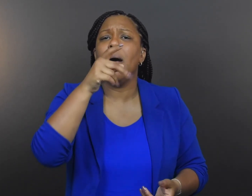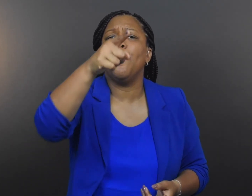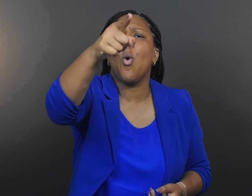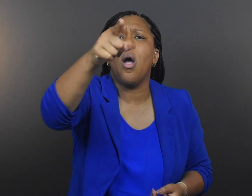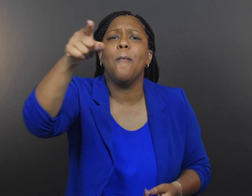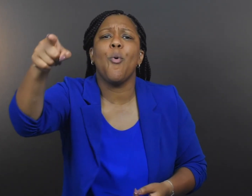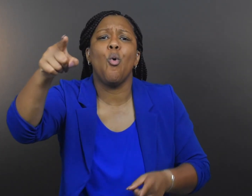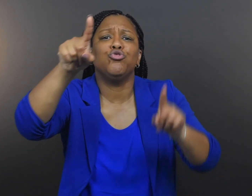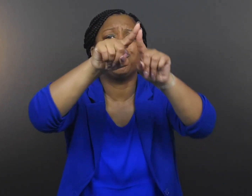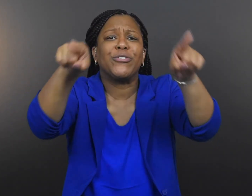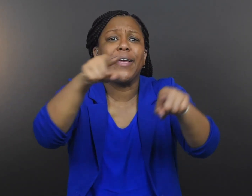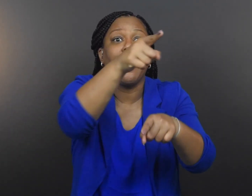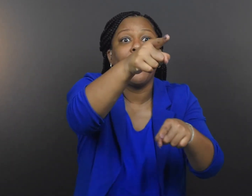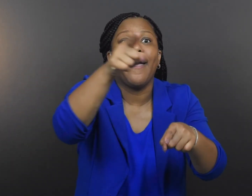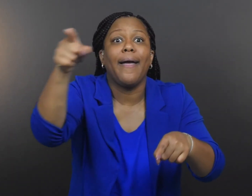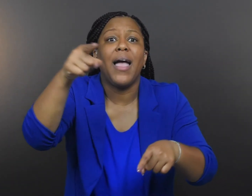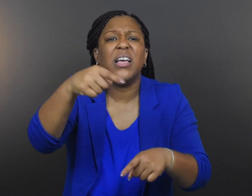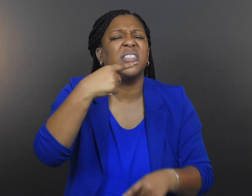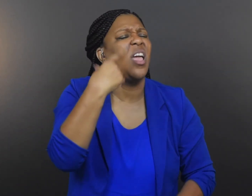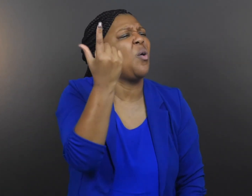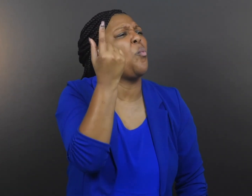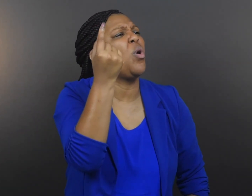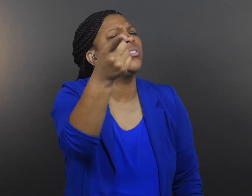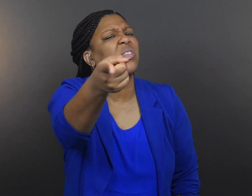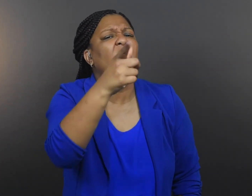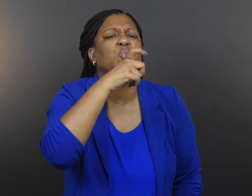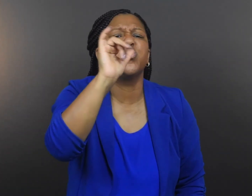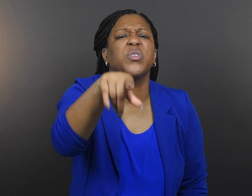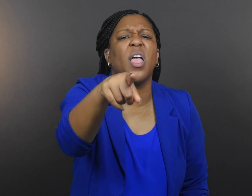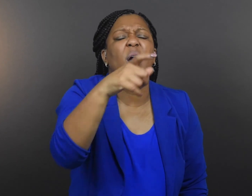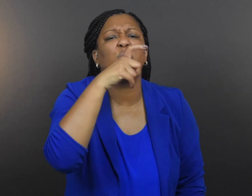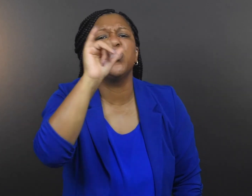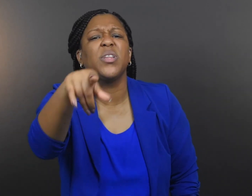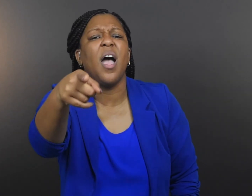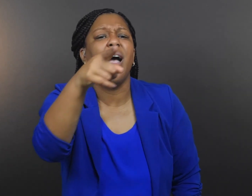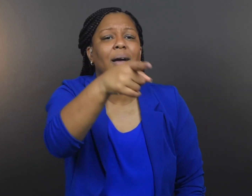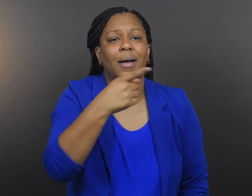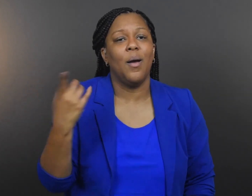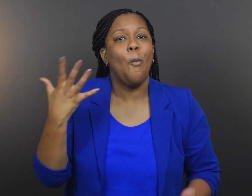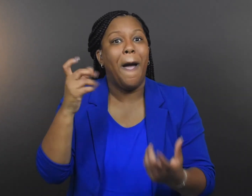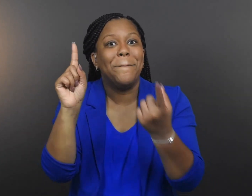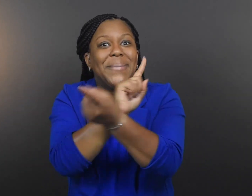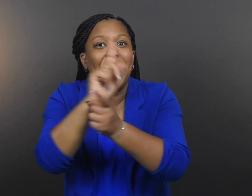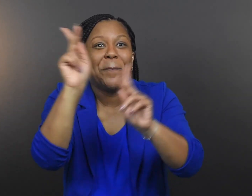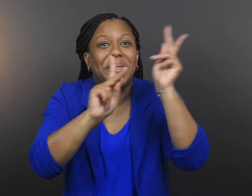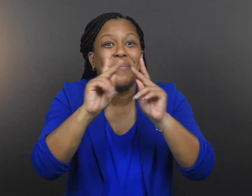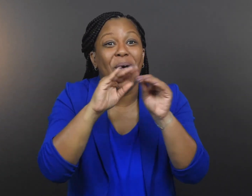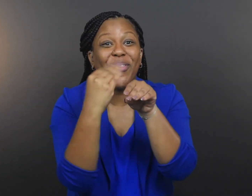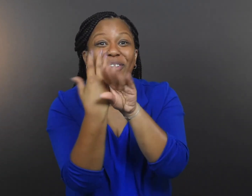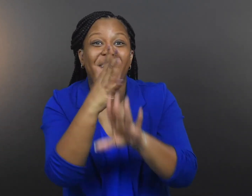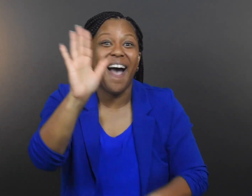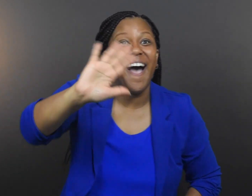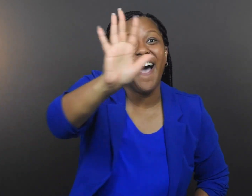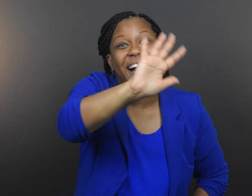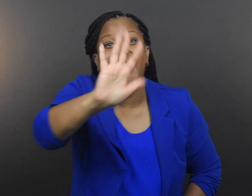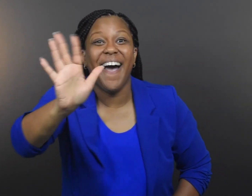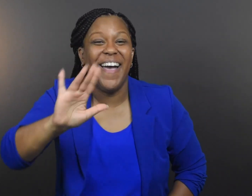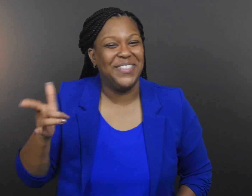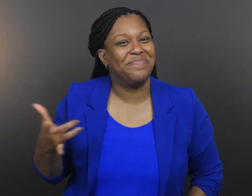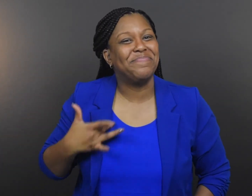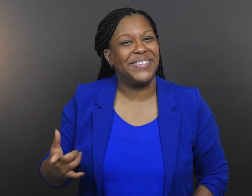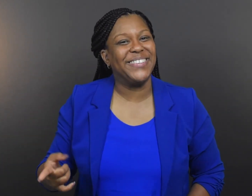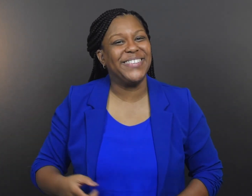to point at the screen and say, ‘Who dat? Who dat?’ He wants to meet everybody on the calls.”